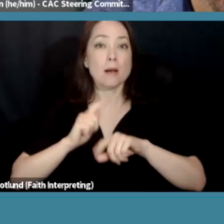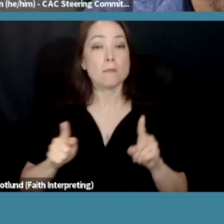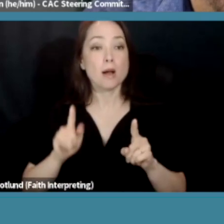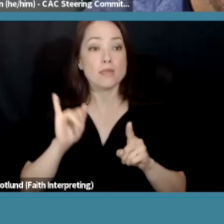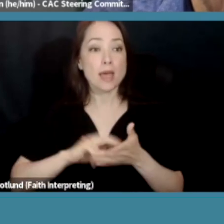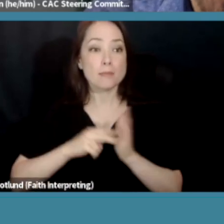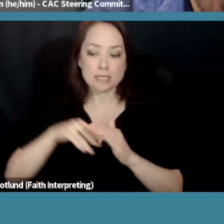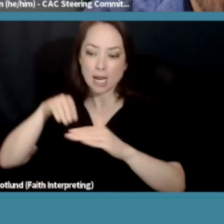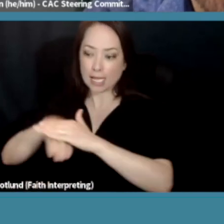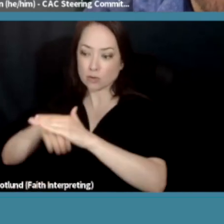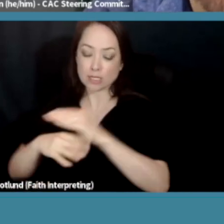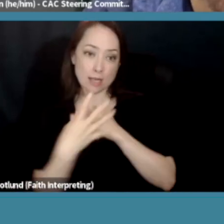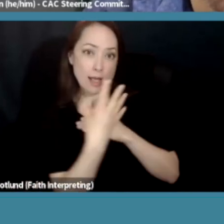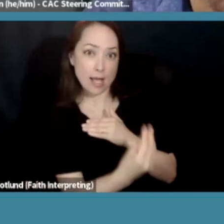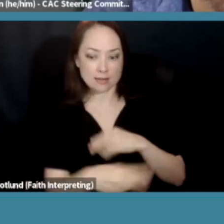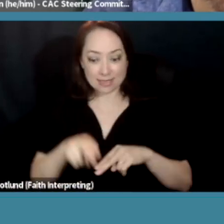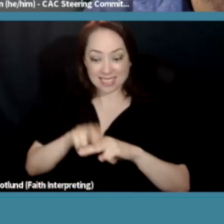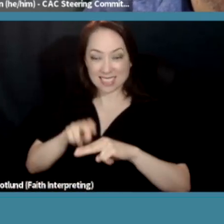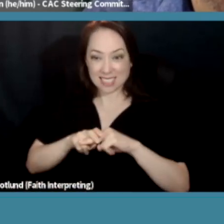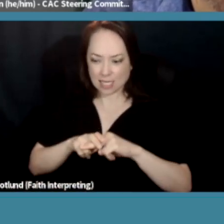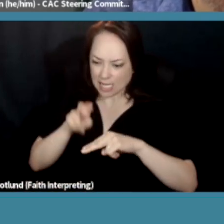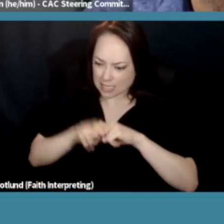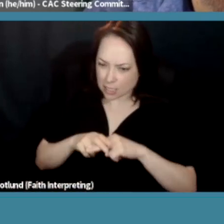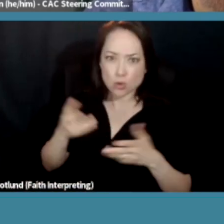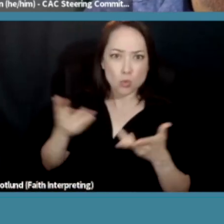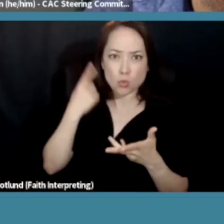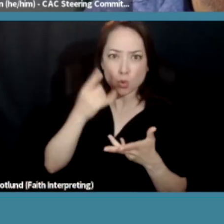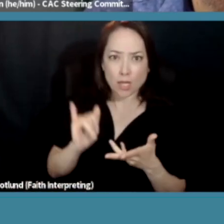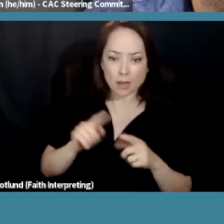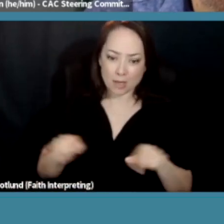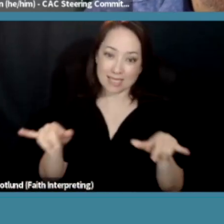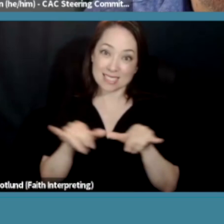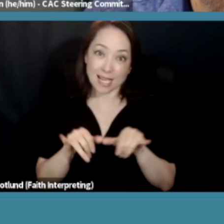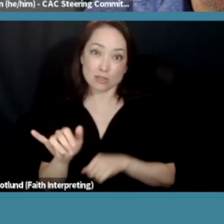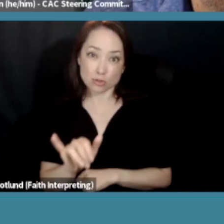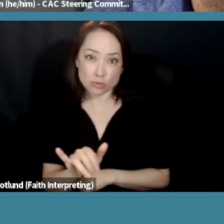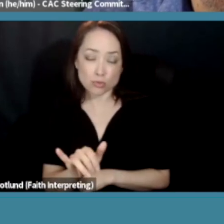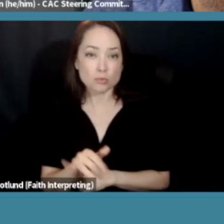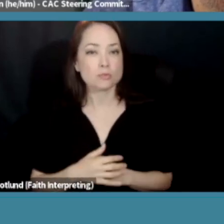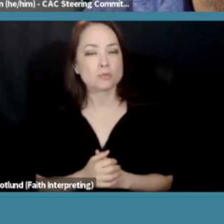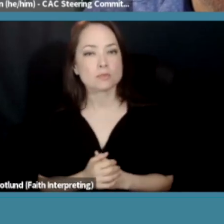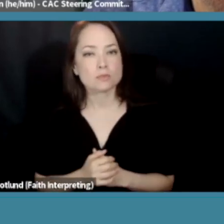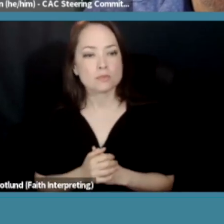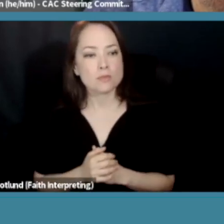our exits, our seats, not only what those seats are, but size of those seats, things like that.